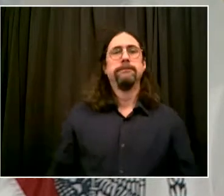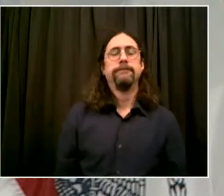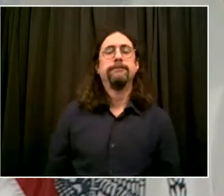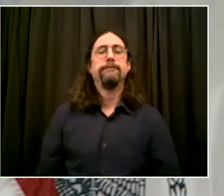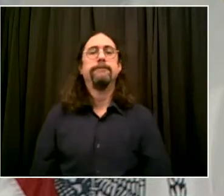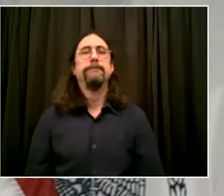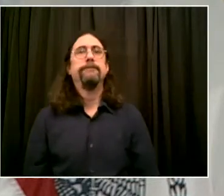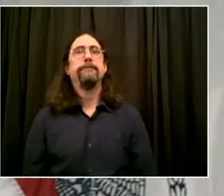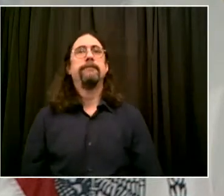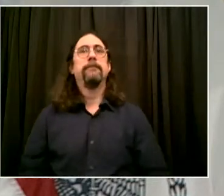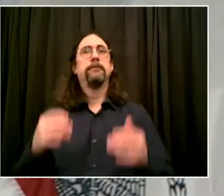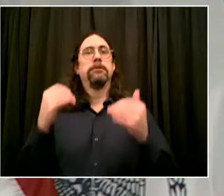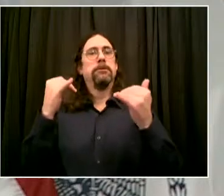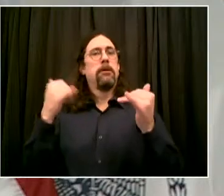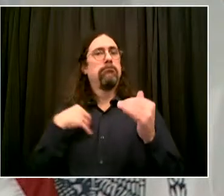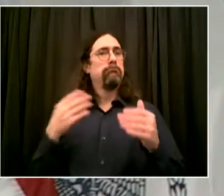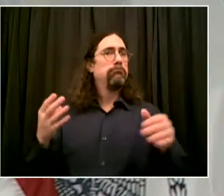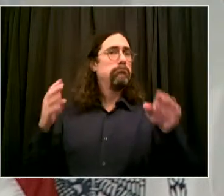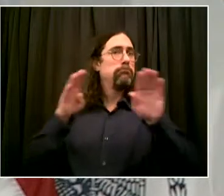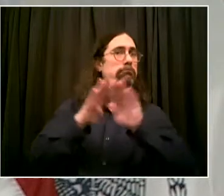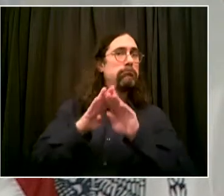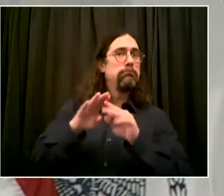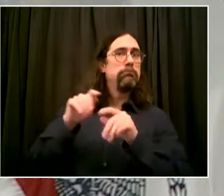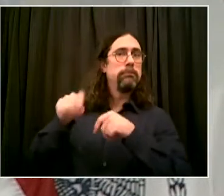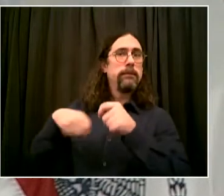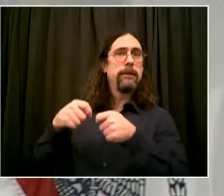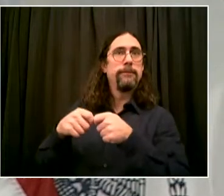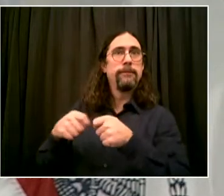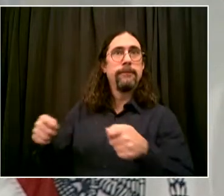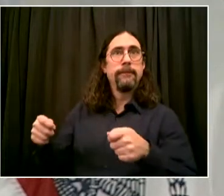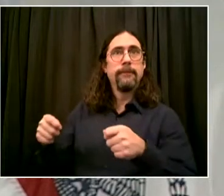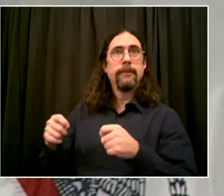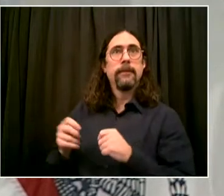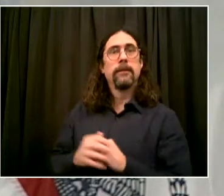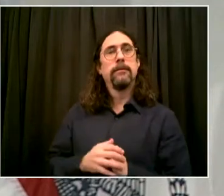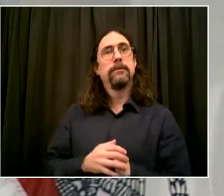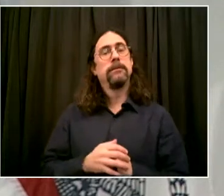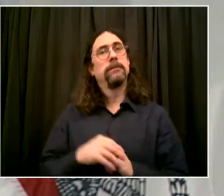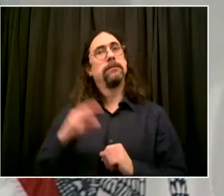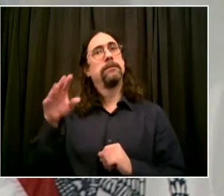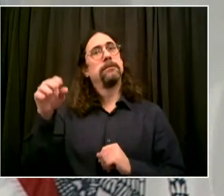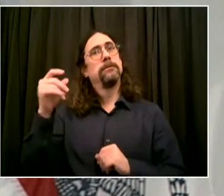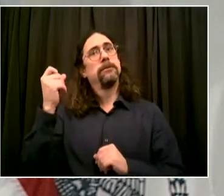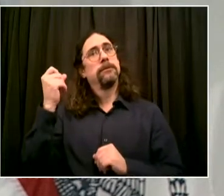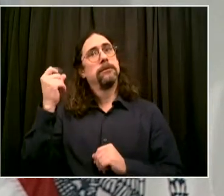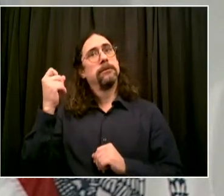GOT IT. EVERYONE, AS WE CONCLUDE TODAY, WIWITH A